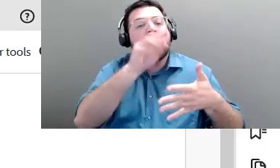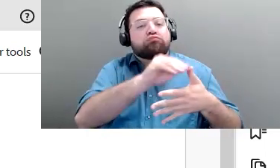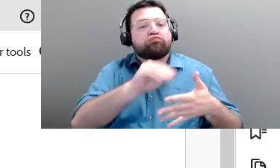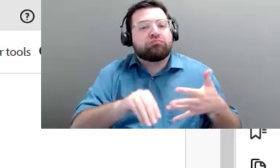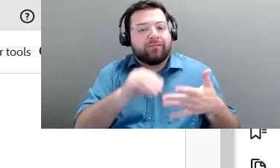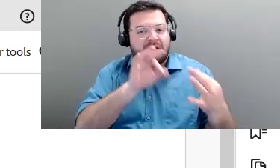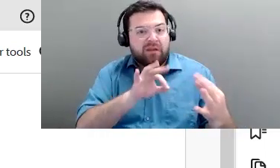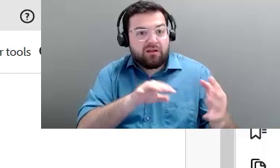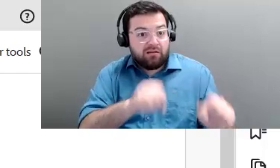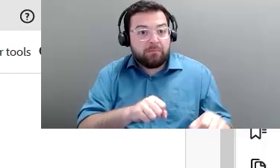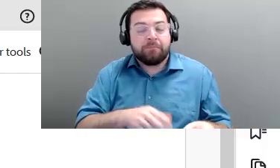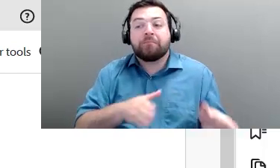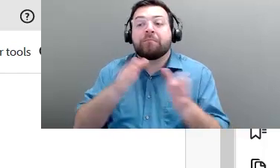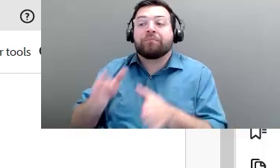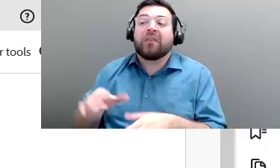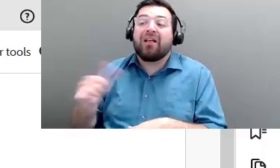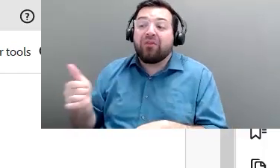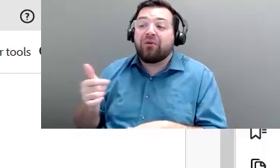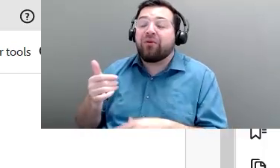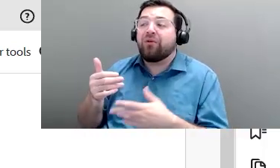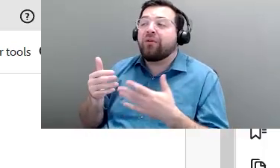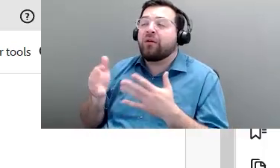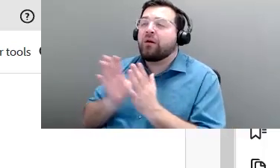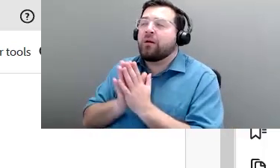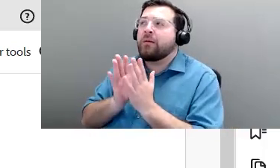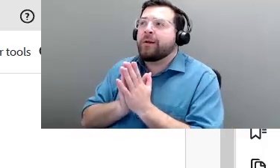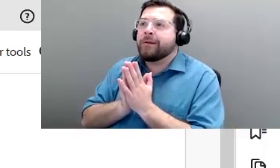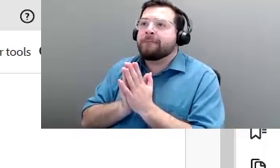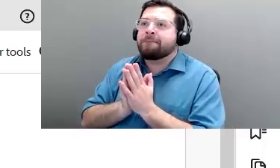Another way is you can actually, and I think,